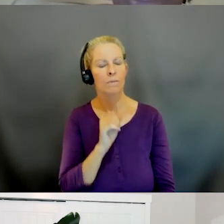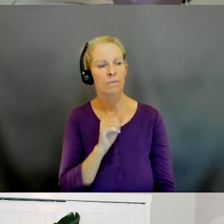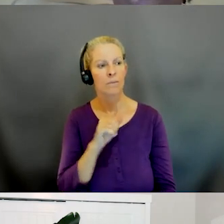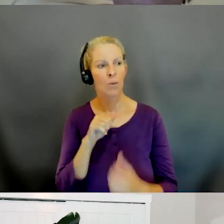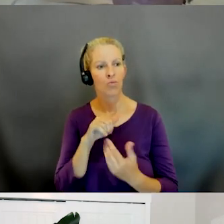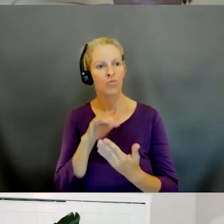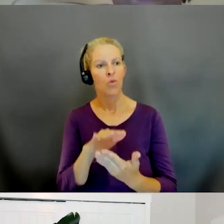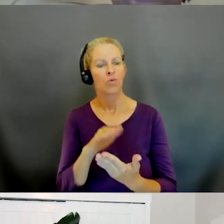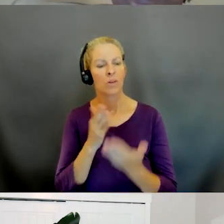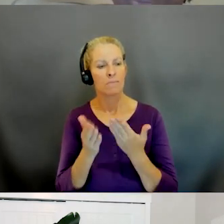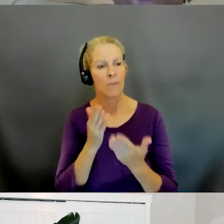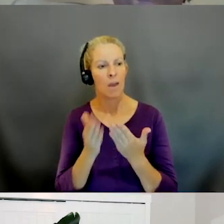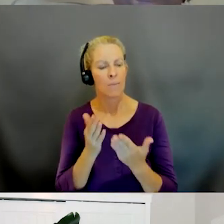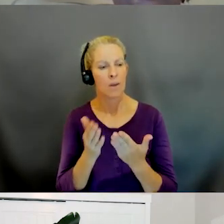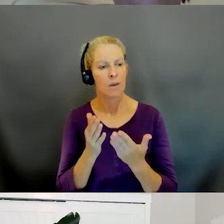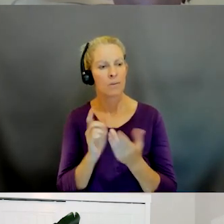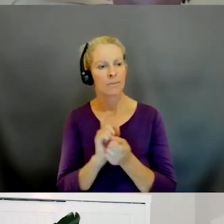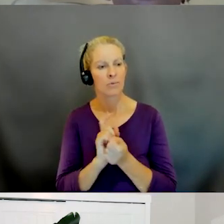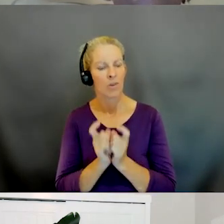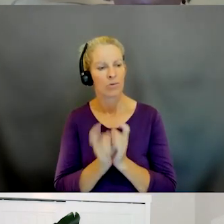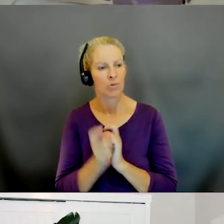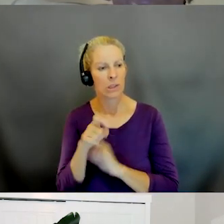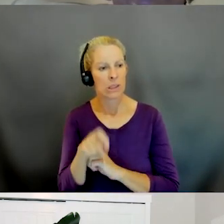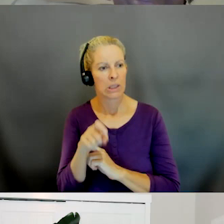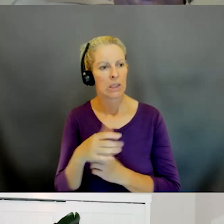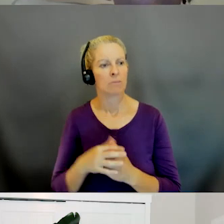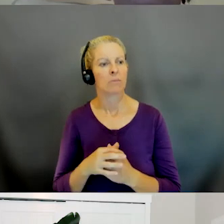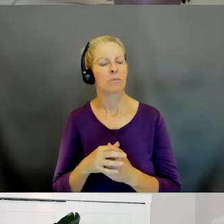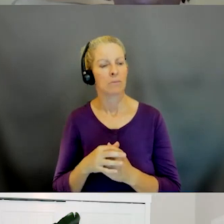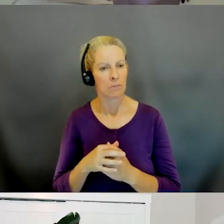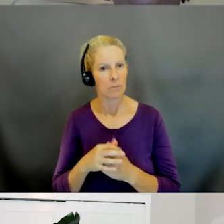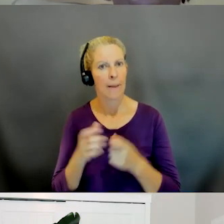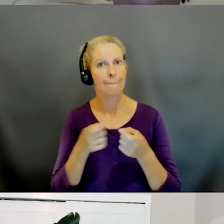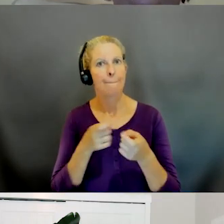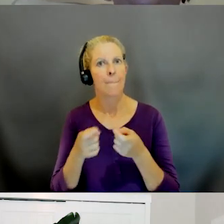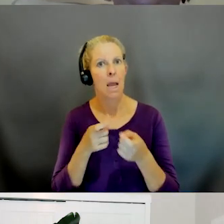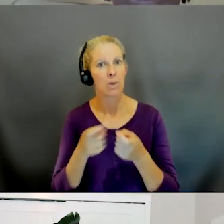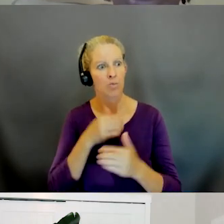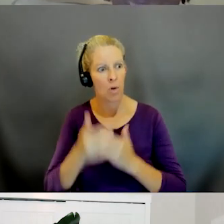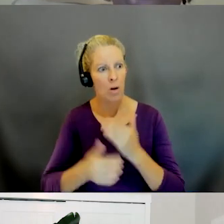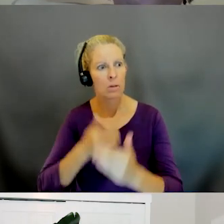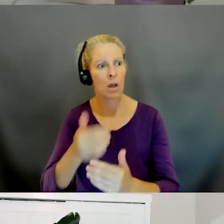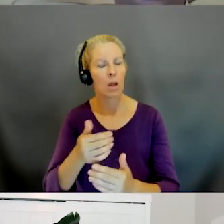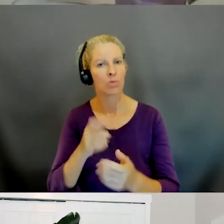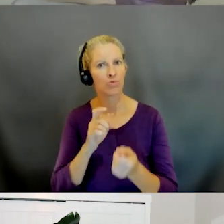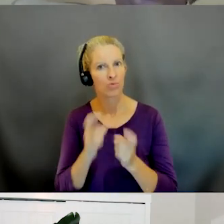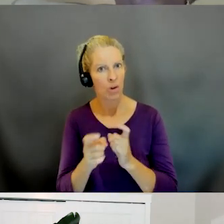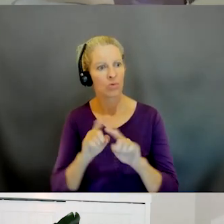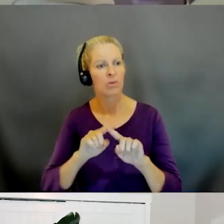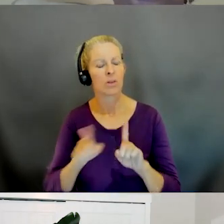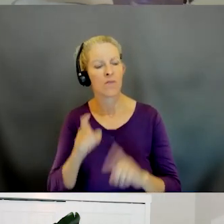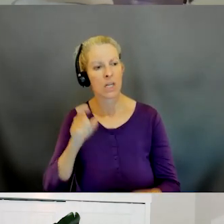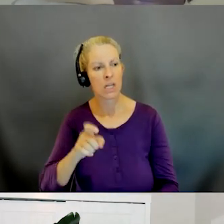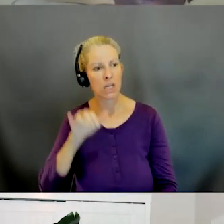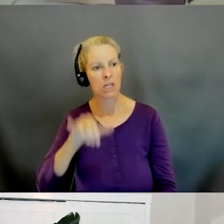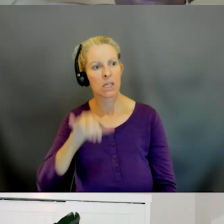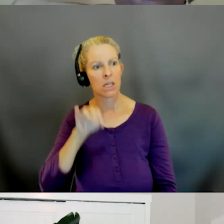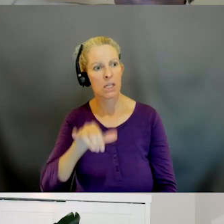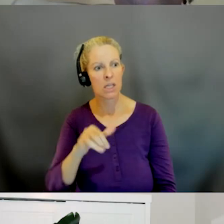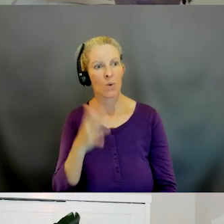things and managing things so that you can make sure that you adequately address accessibility